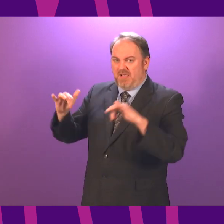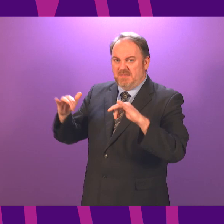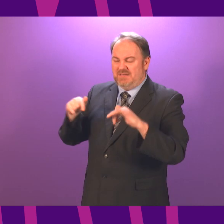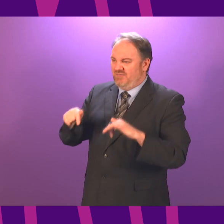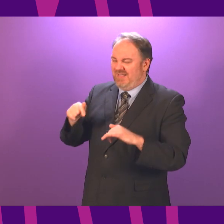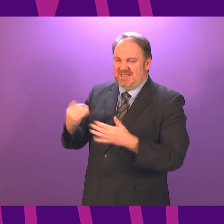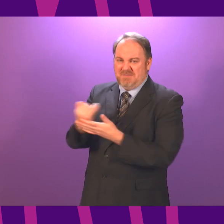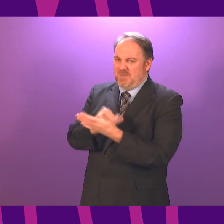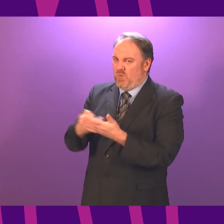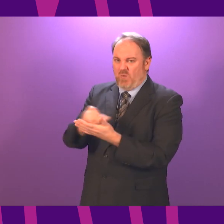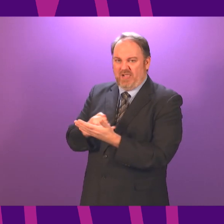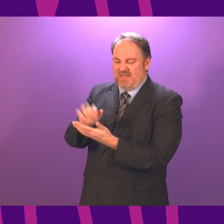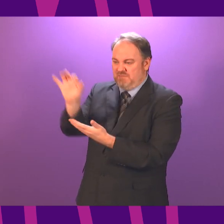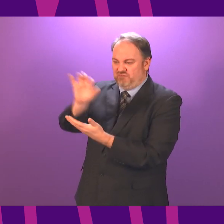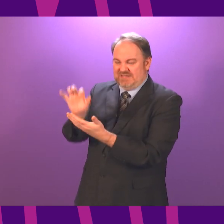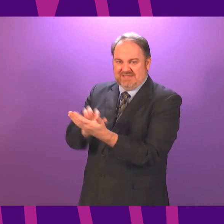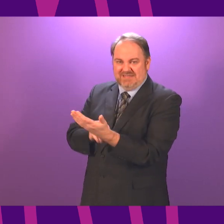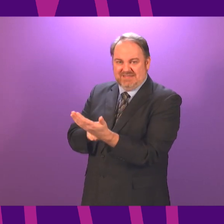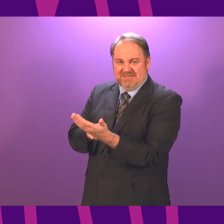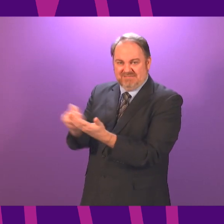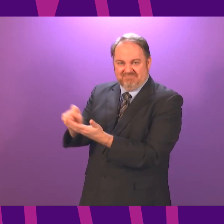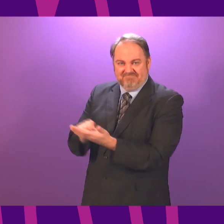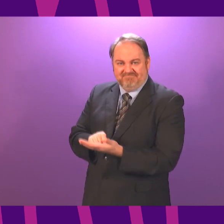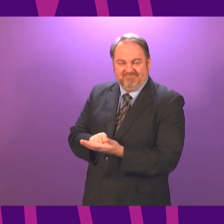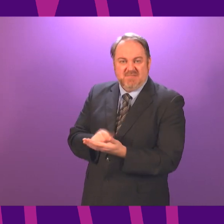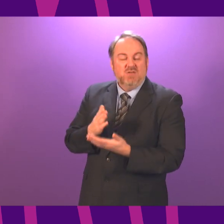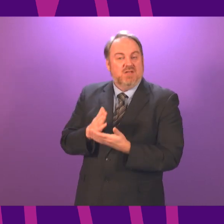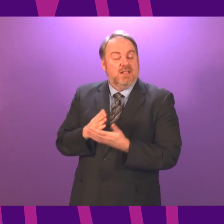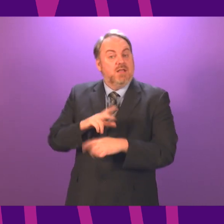While taking evidence on the bill, the Justice Committee has been told that Police Scotland